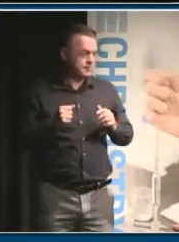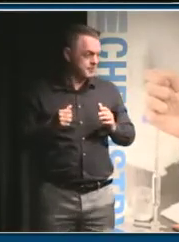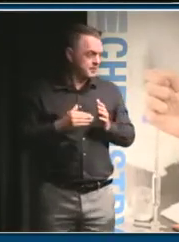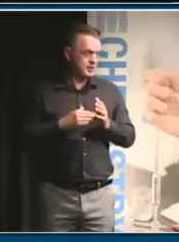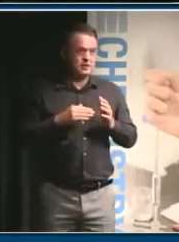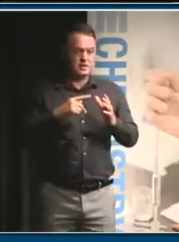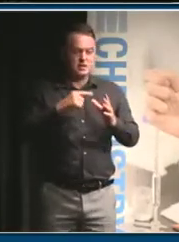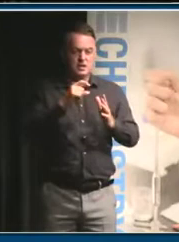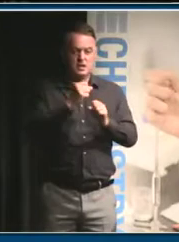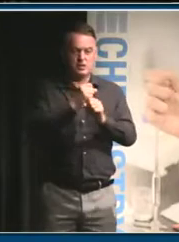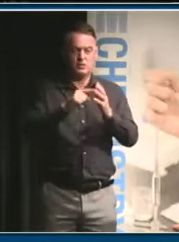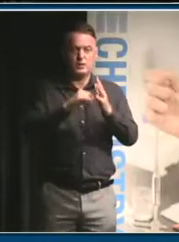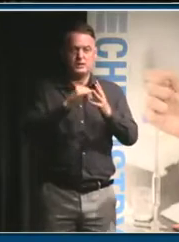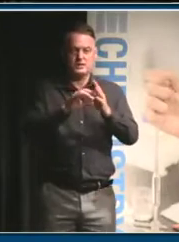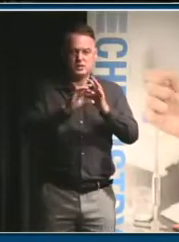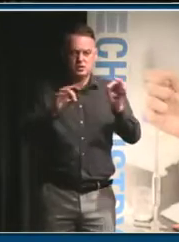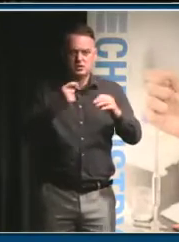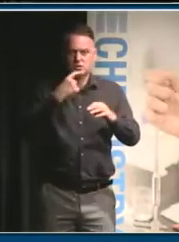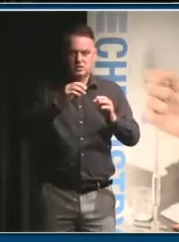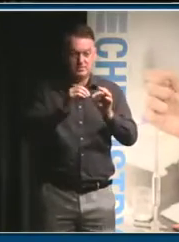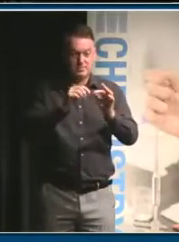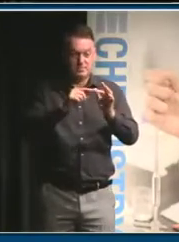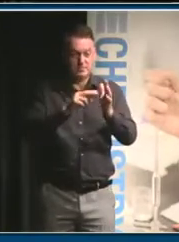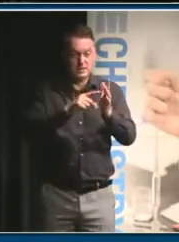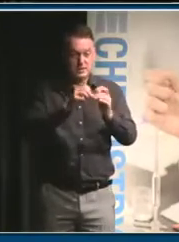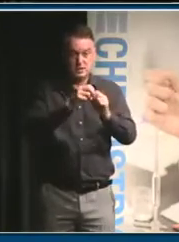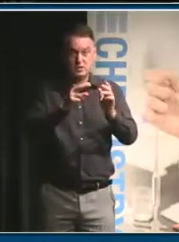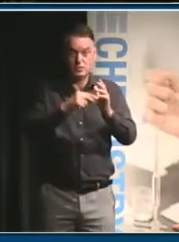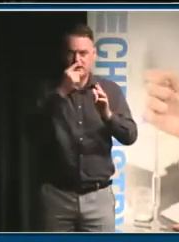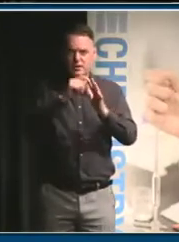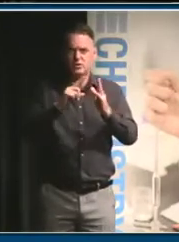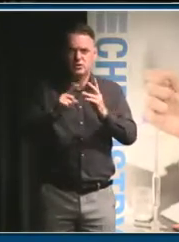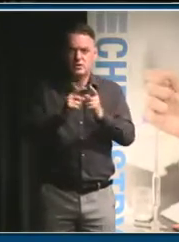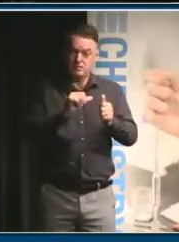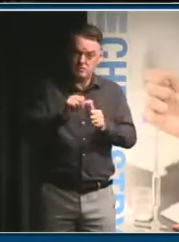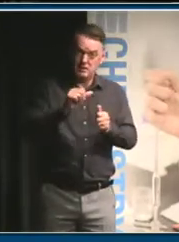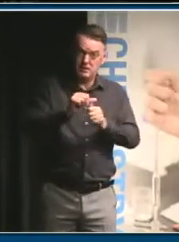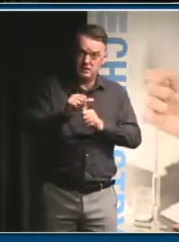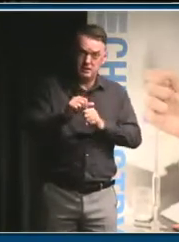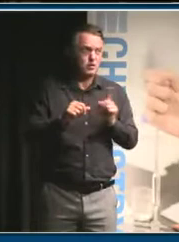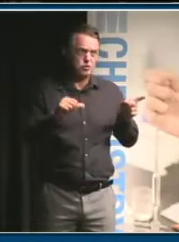non-toxic, environmentally benign way of doing things. Shouldn't you be celebrating this?